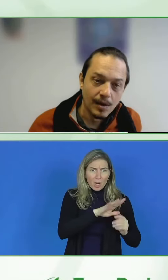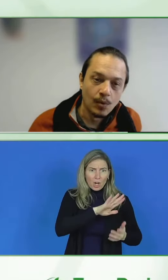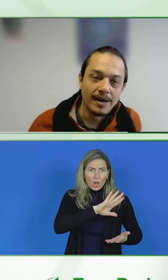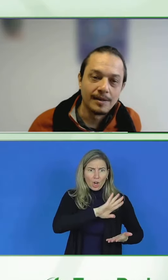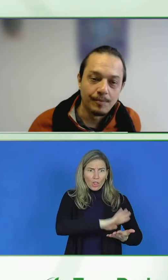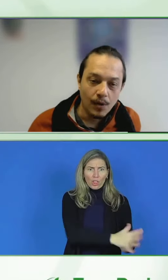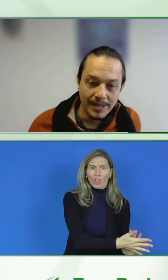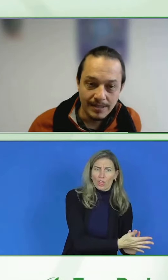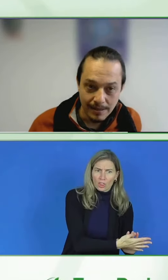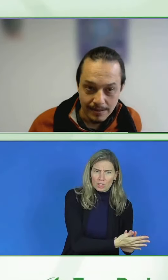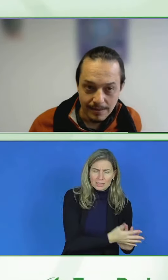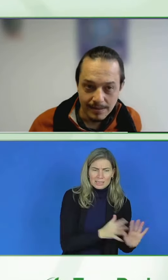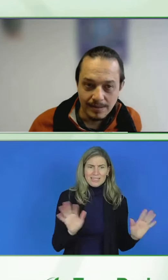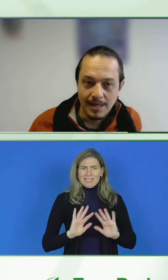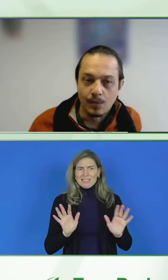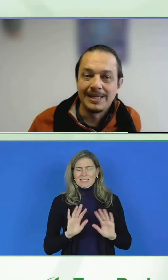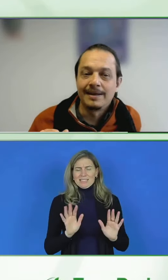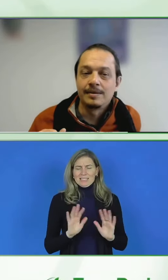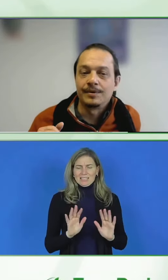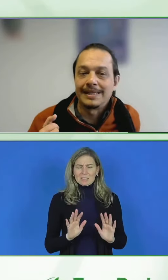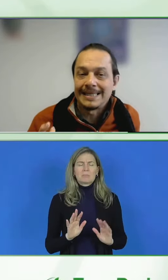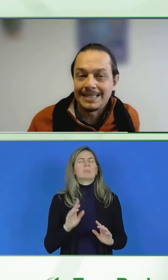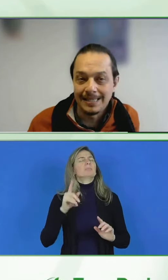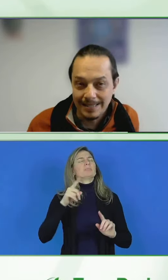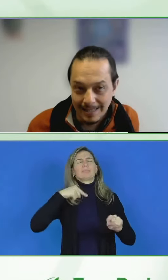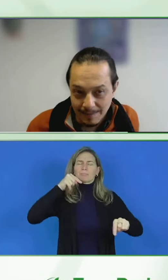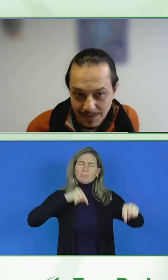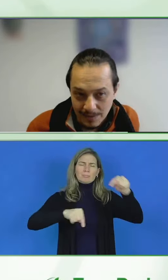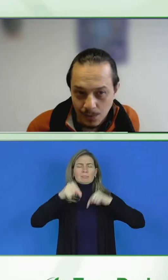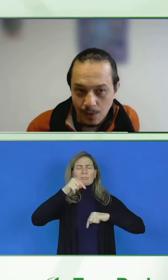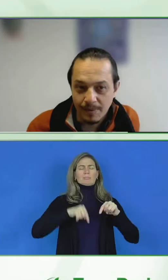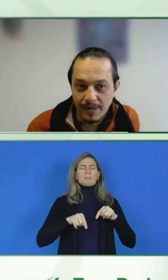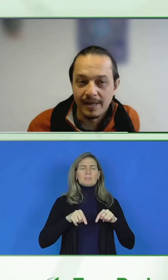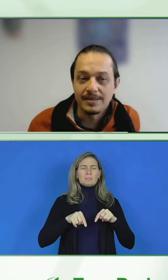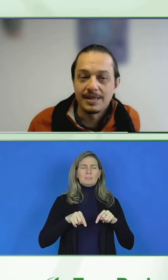What other policies that we may want with the systems to operate